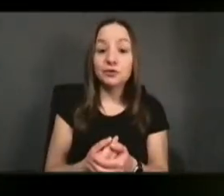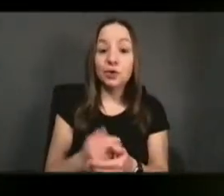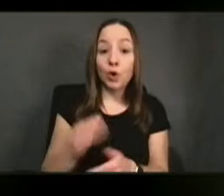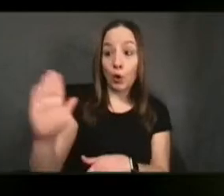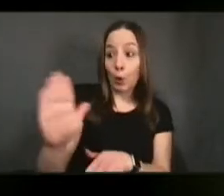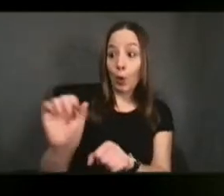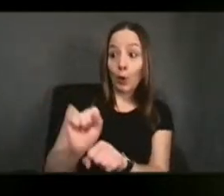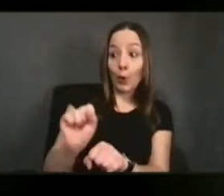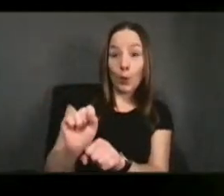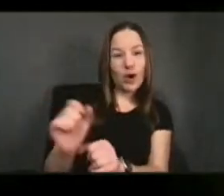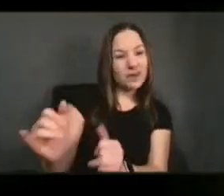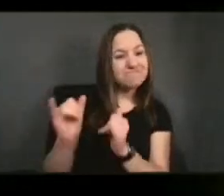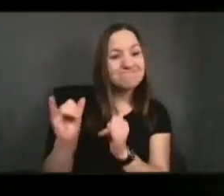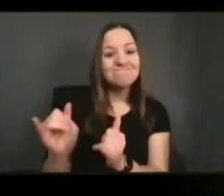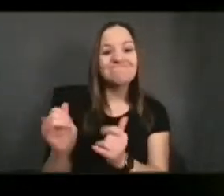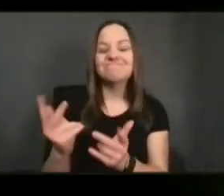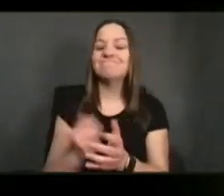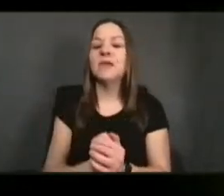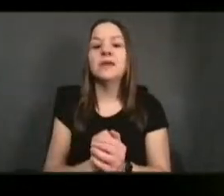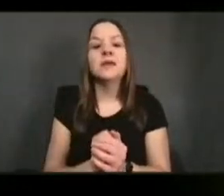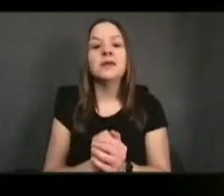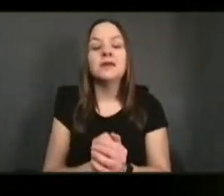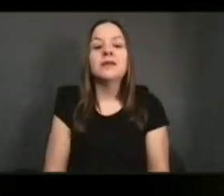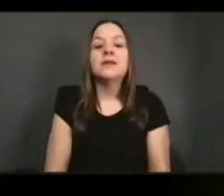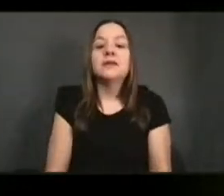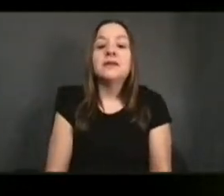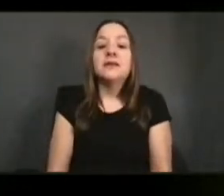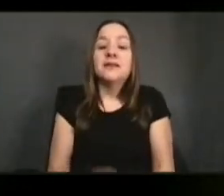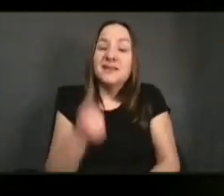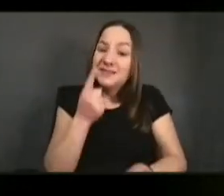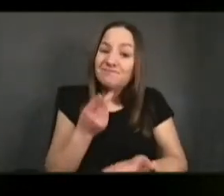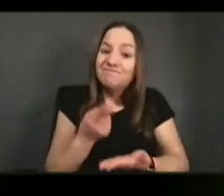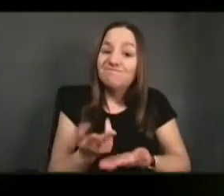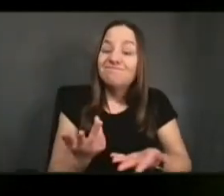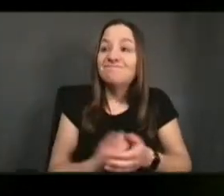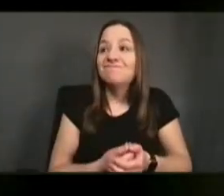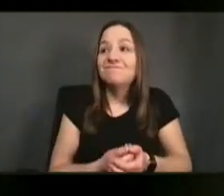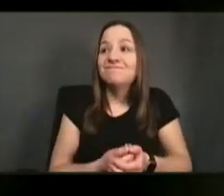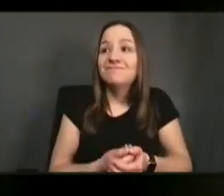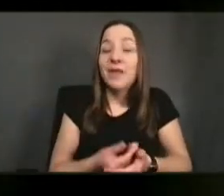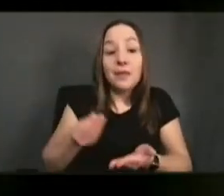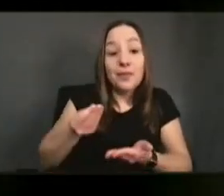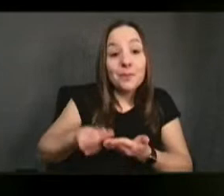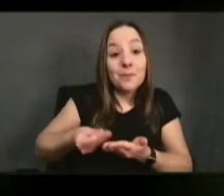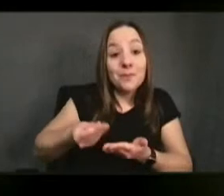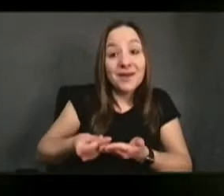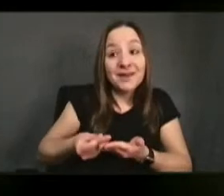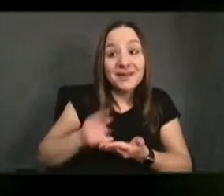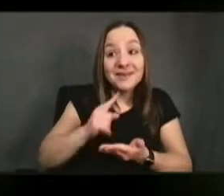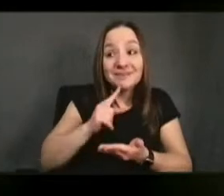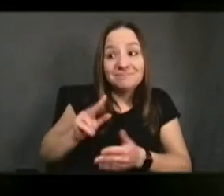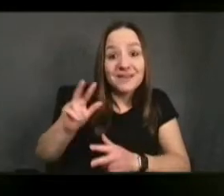your work his artwork, You know , you know the truth is that you